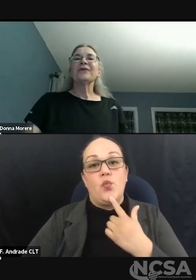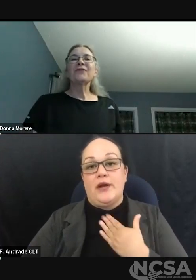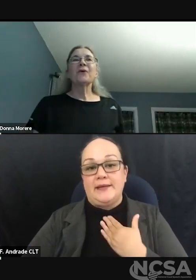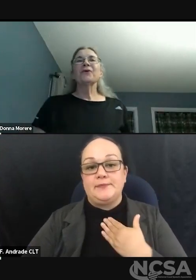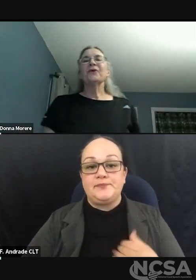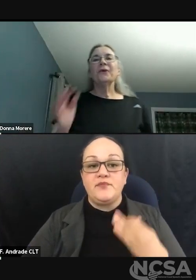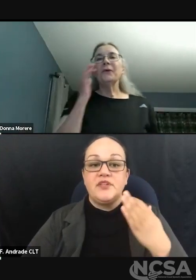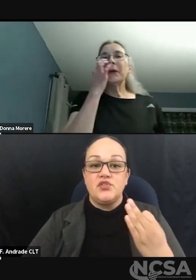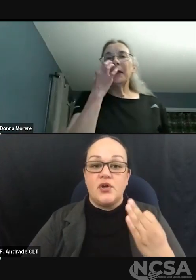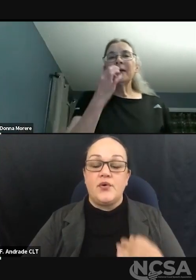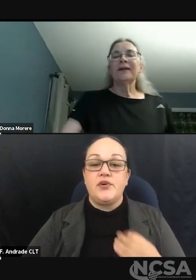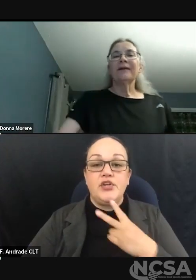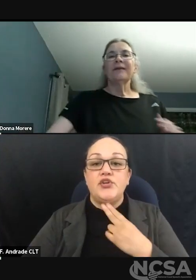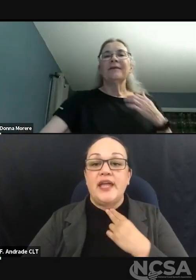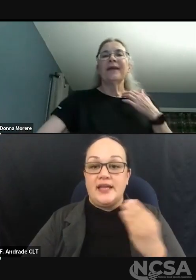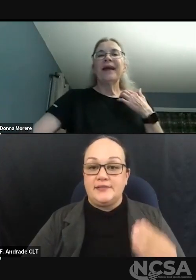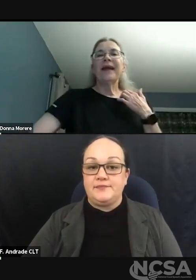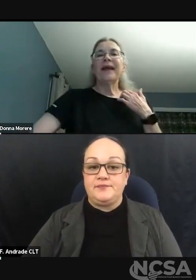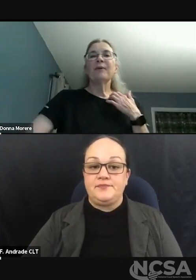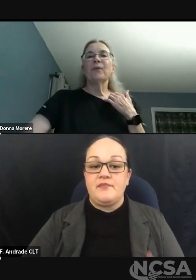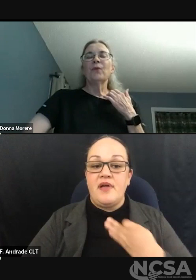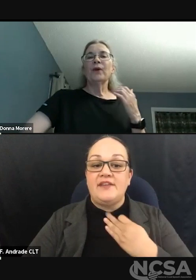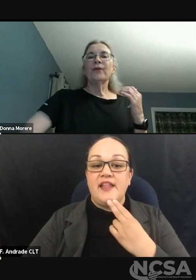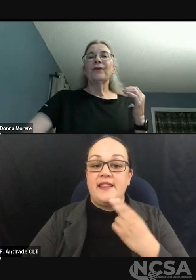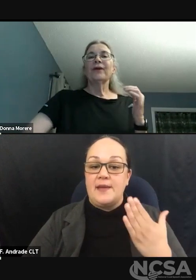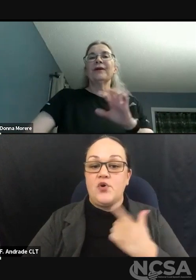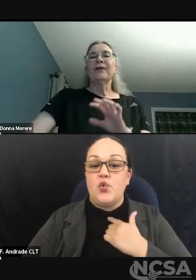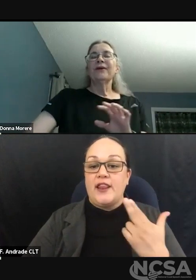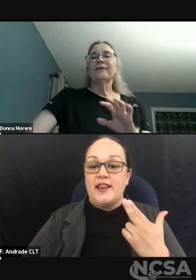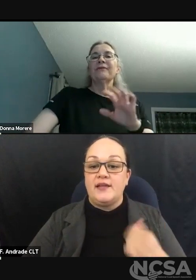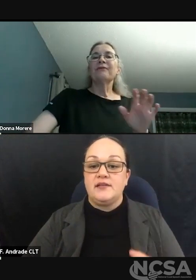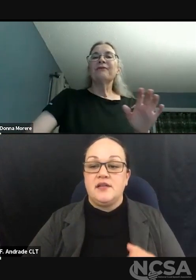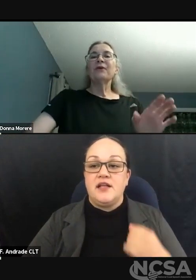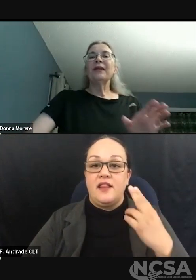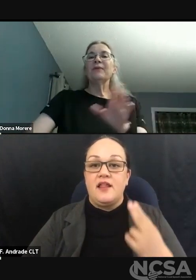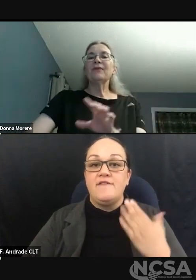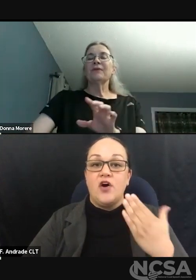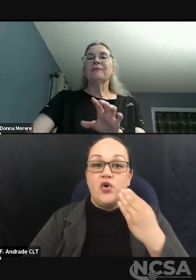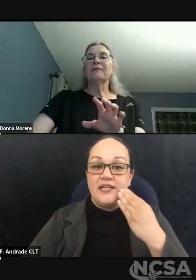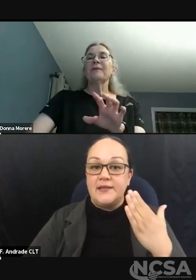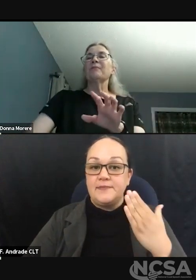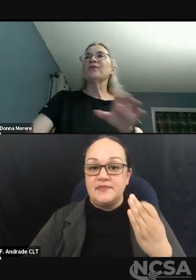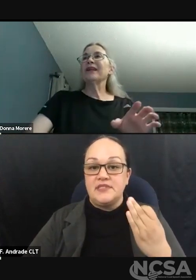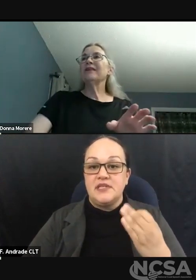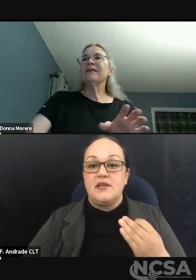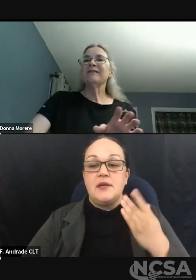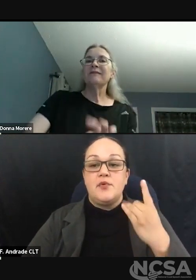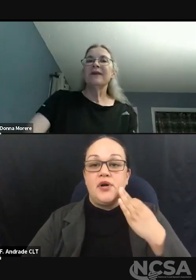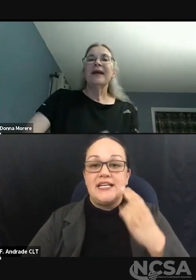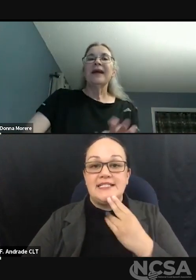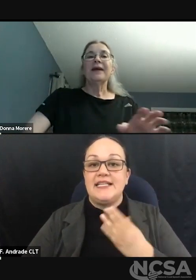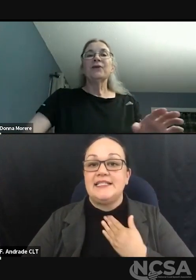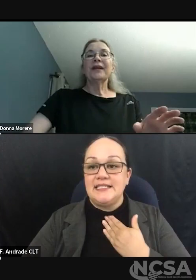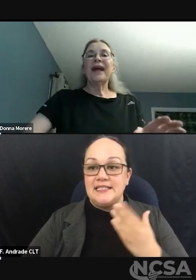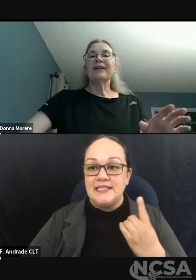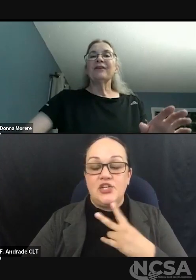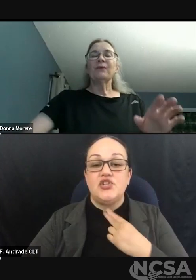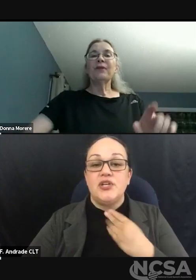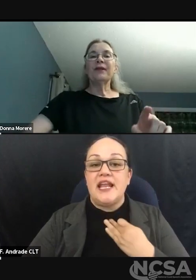So you can have them with the phonemes presented. You can have it with